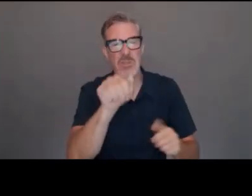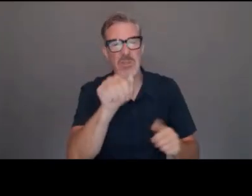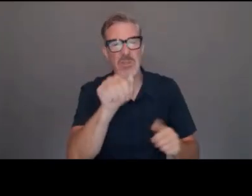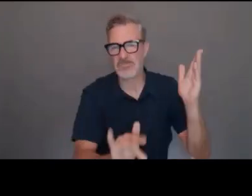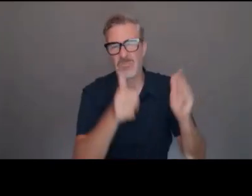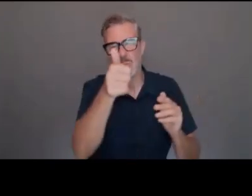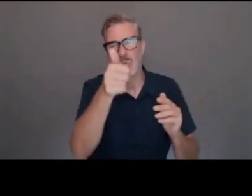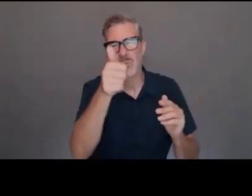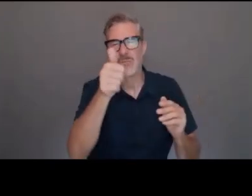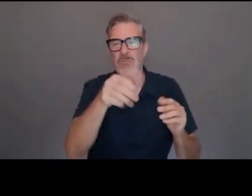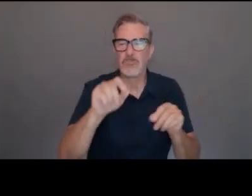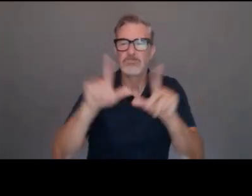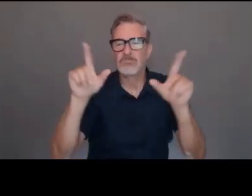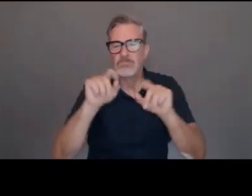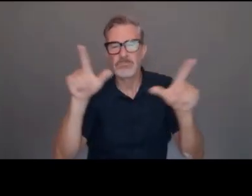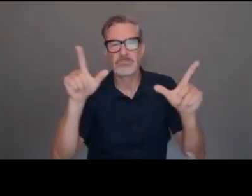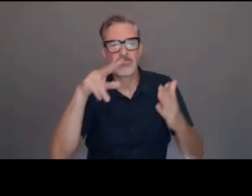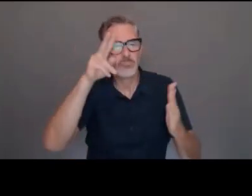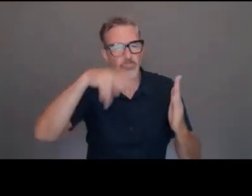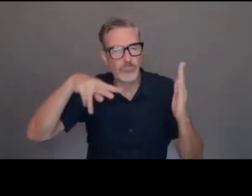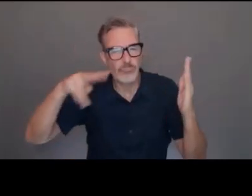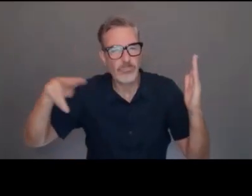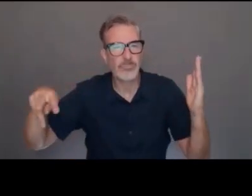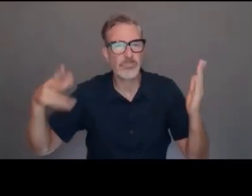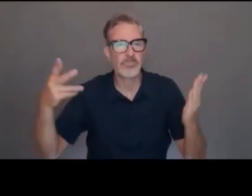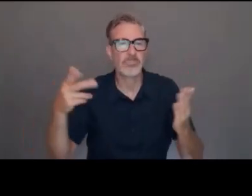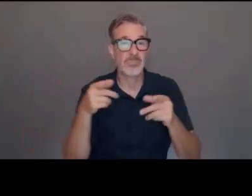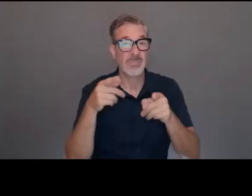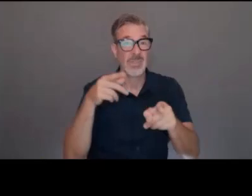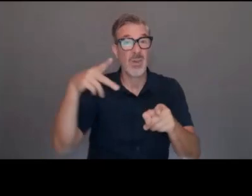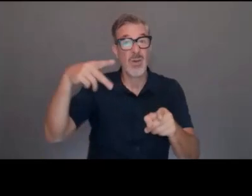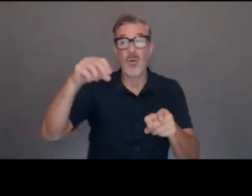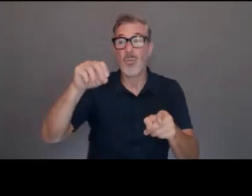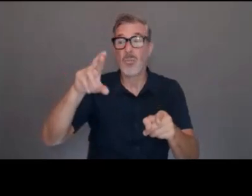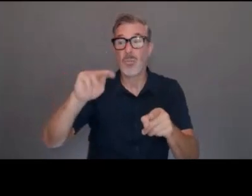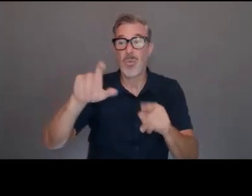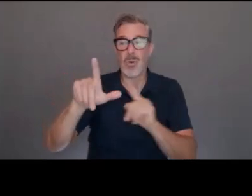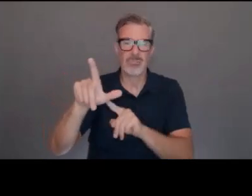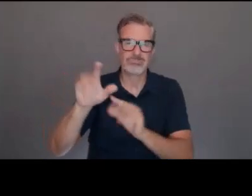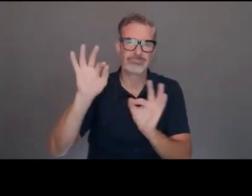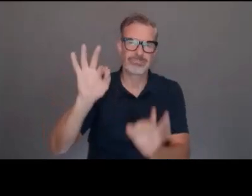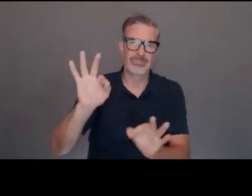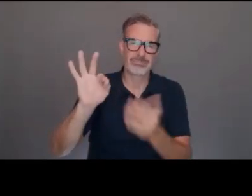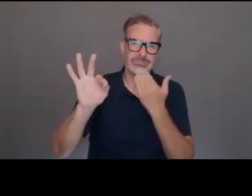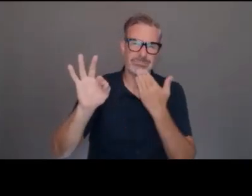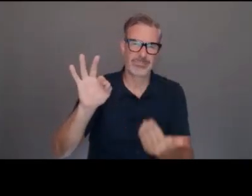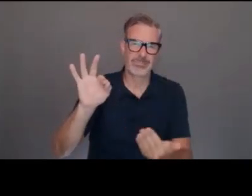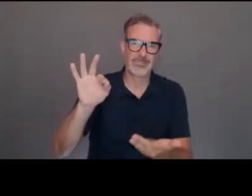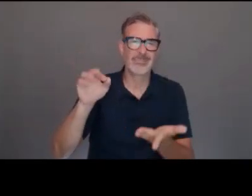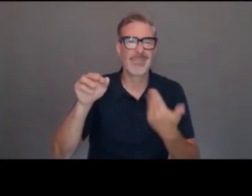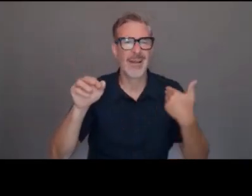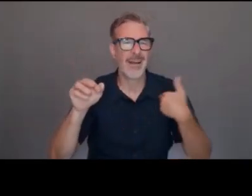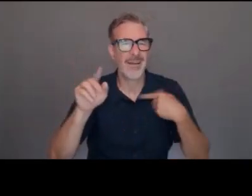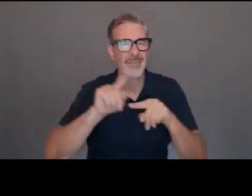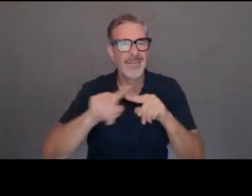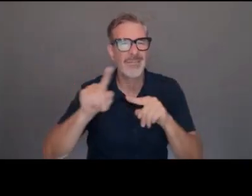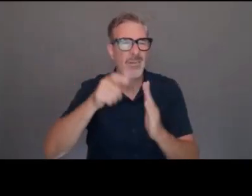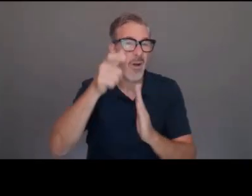So, the portal itself will an excellent resource where you will have those Knowledge Articles and helpful hints and useful info.